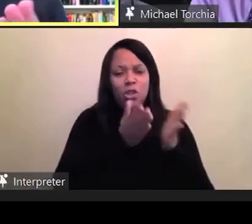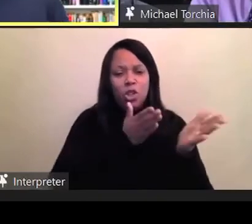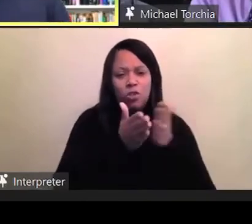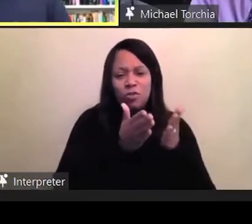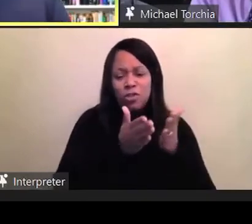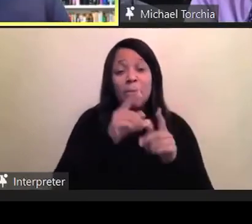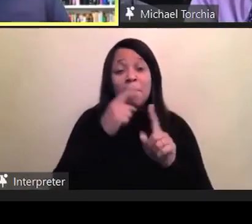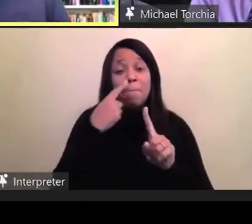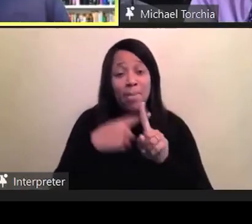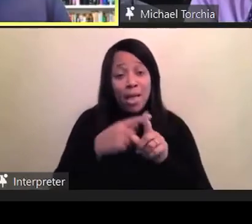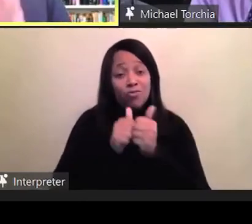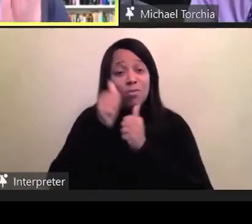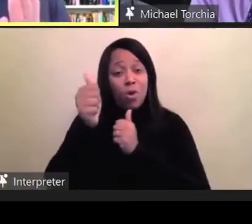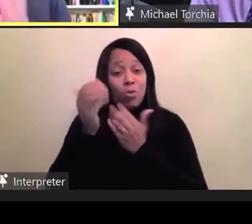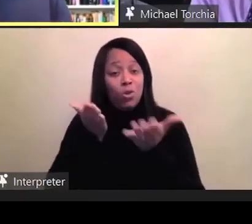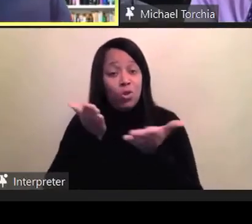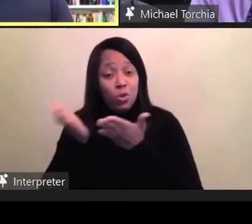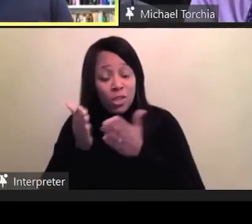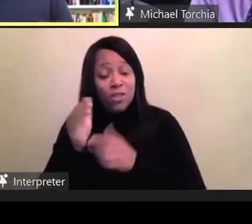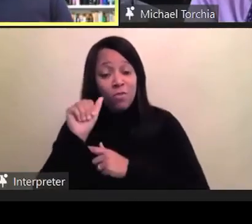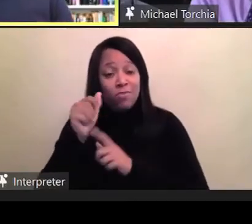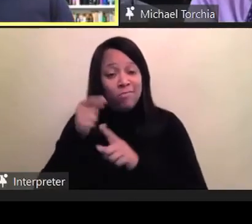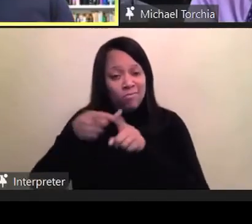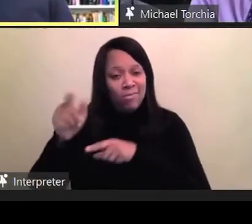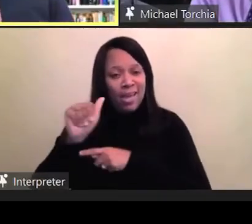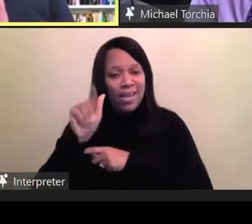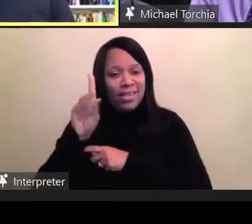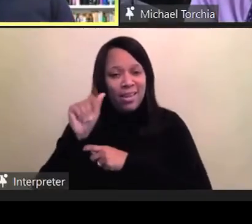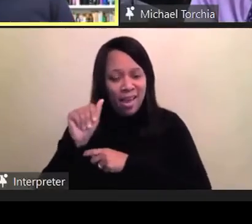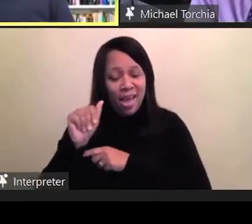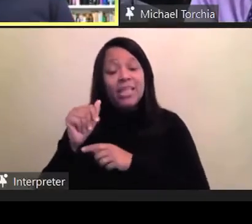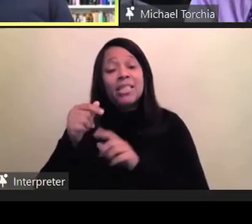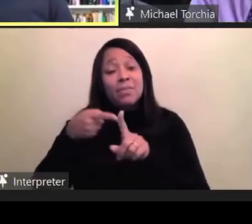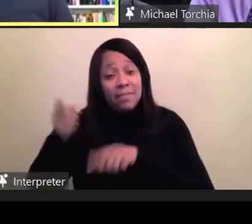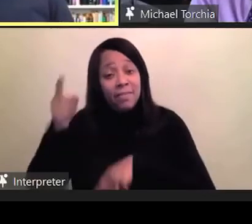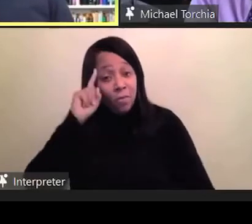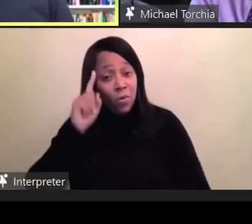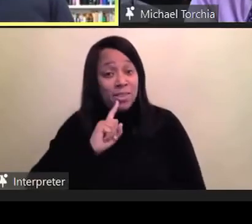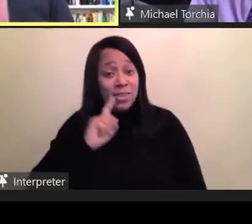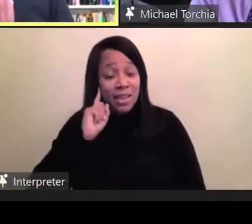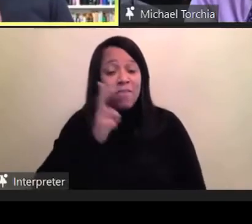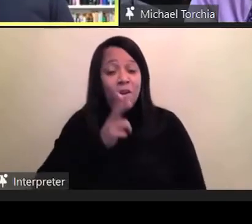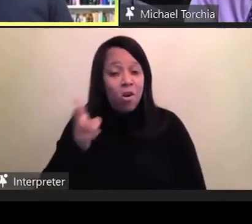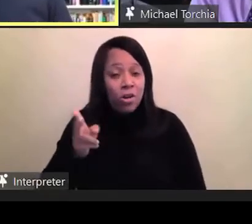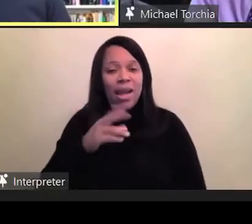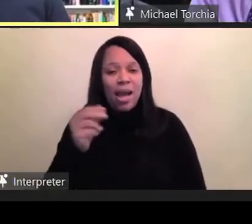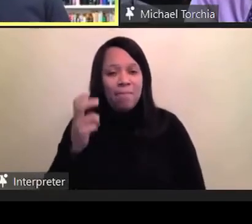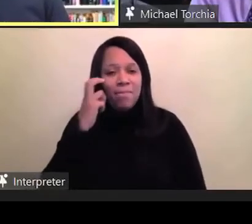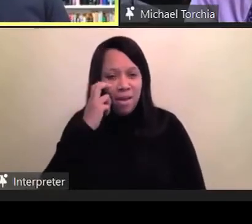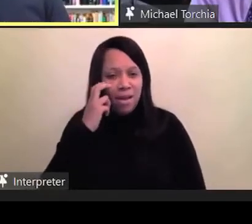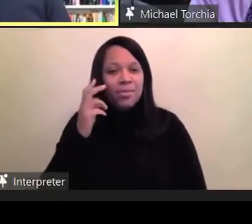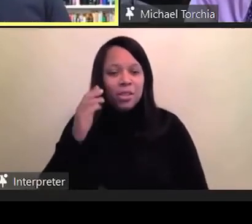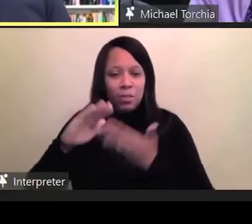accommodations and, in particular, for the deaf, the hard of hearing, and the visually impaired communities.